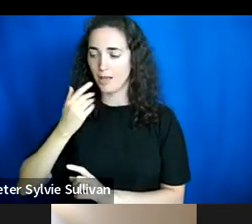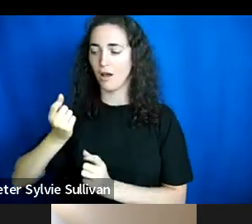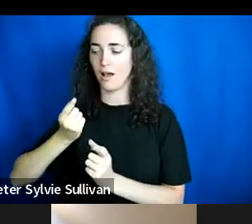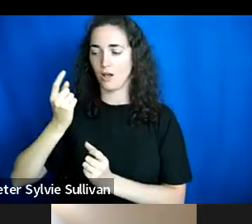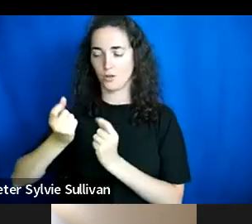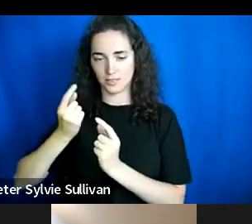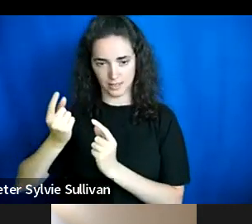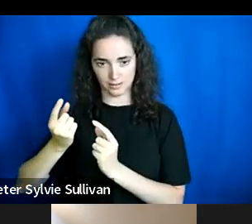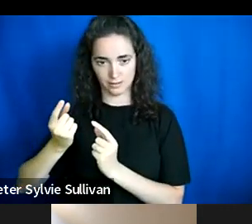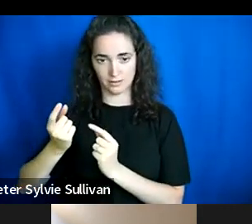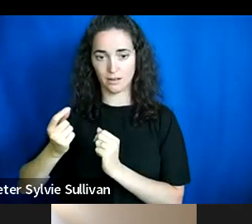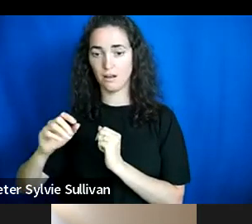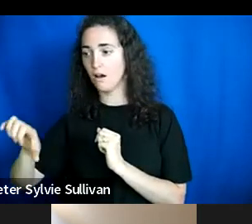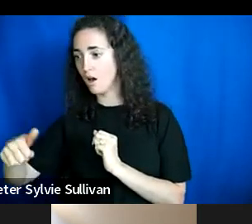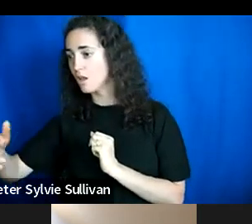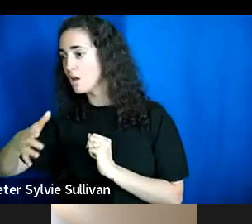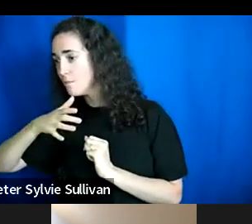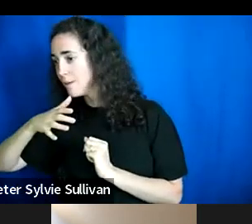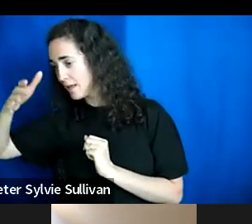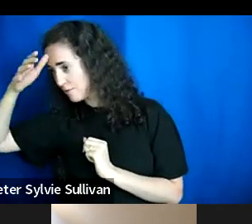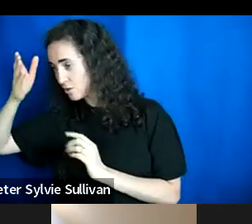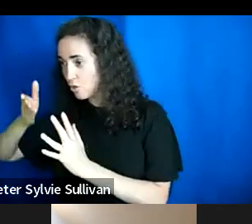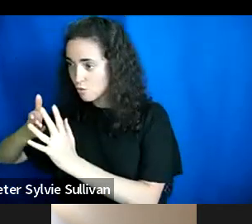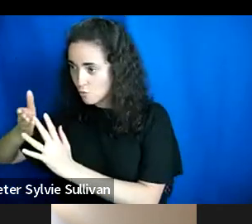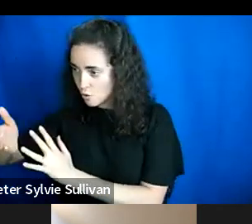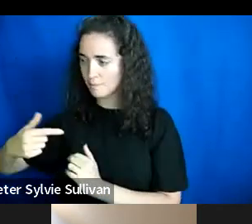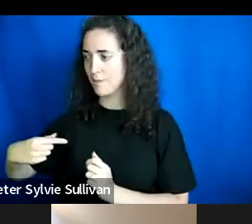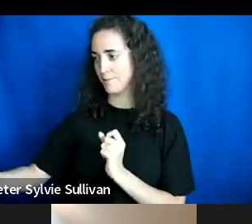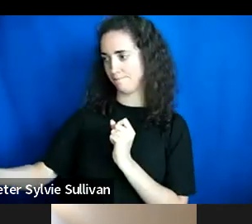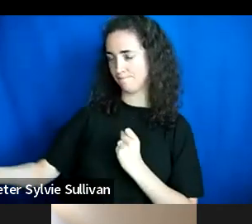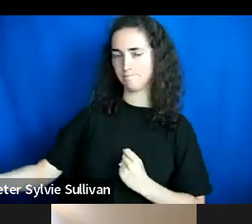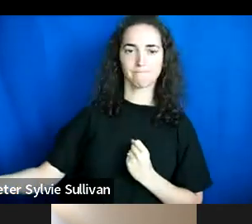parents going through those types of situations cause we've all been there.